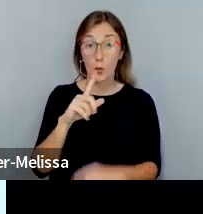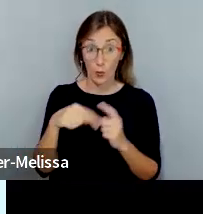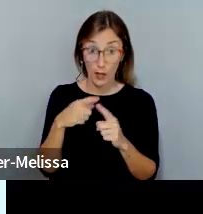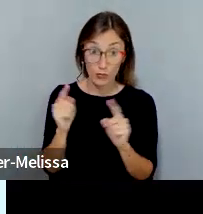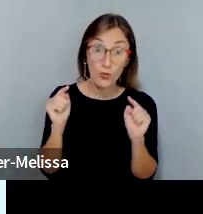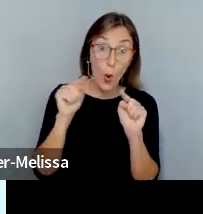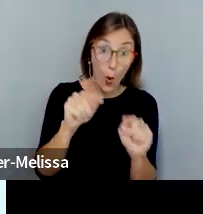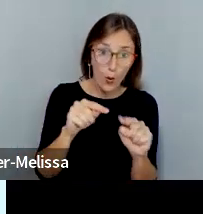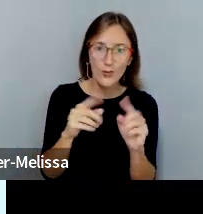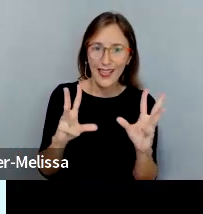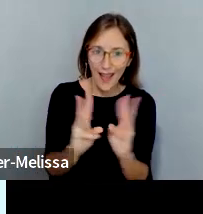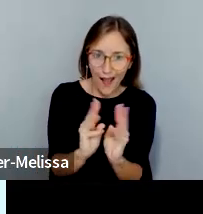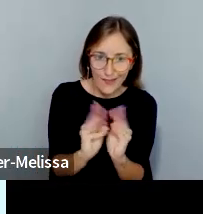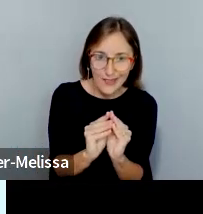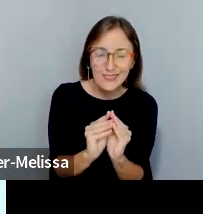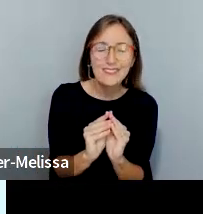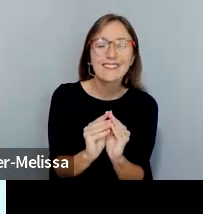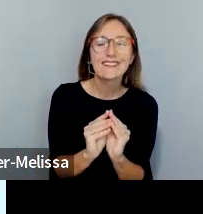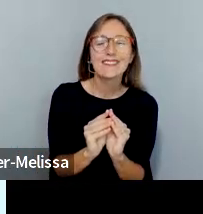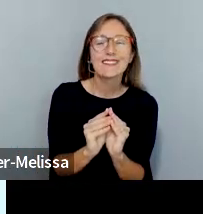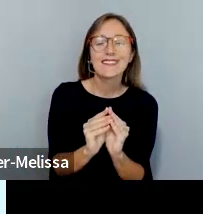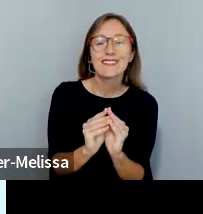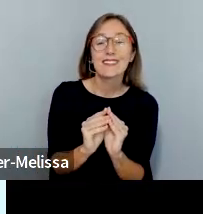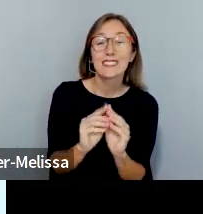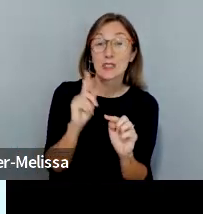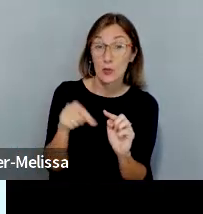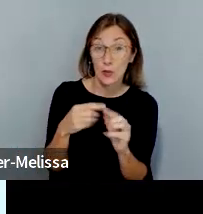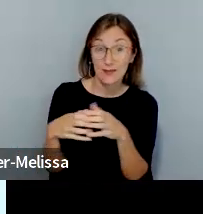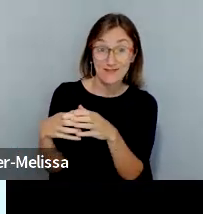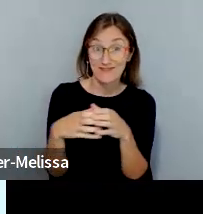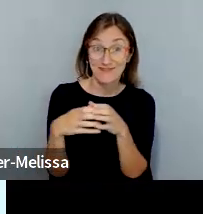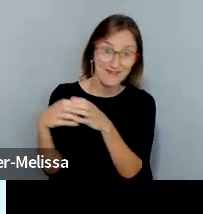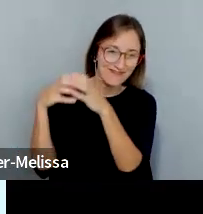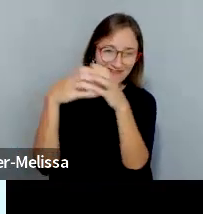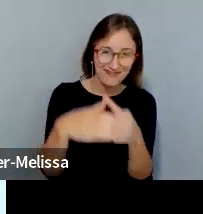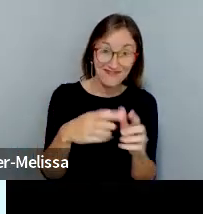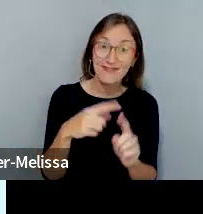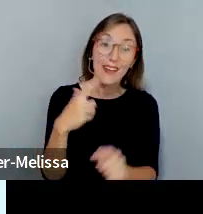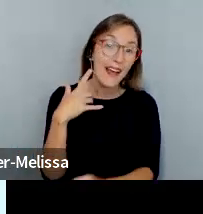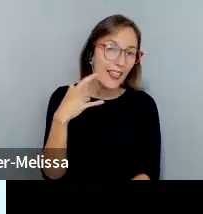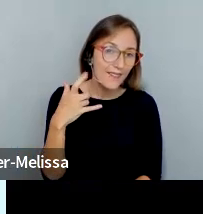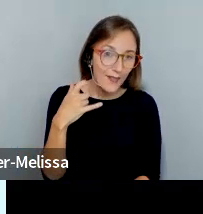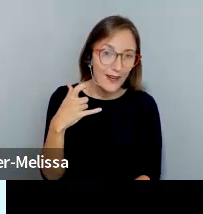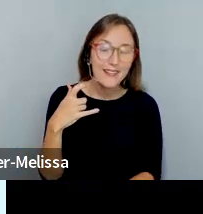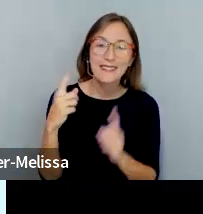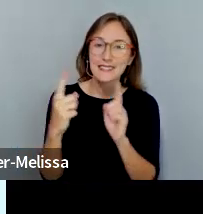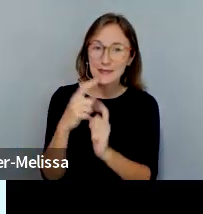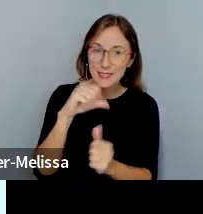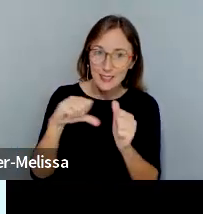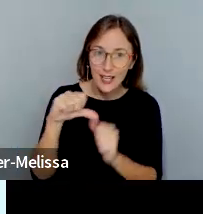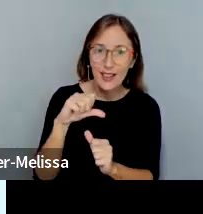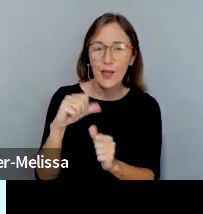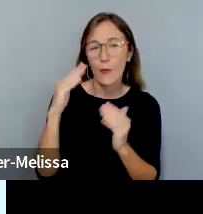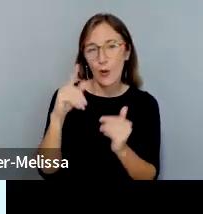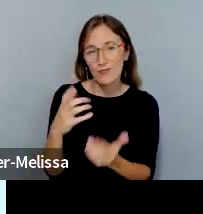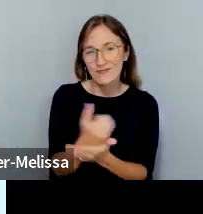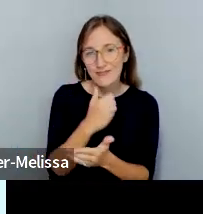titled: P the change. We wanted to challenge and put some thoughts in